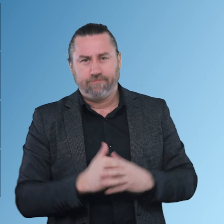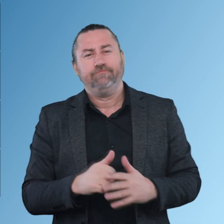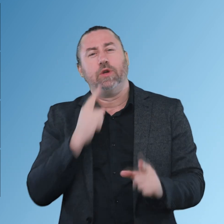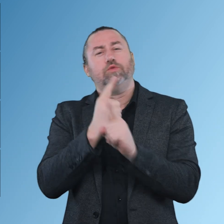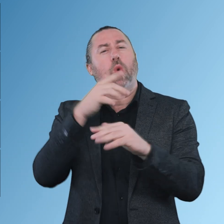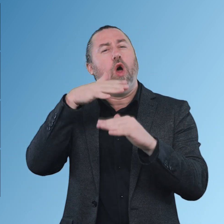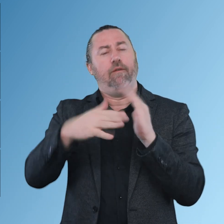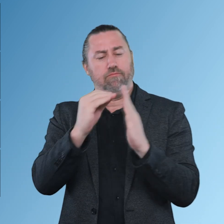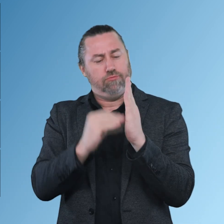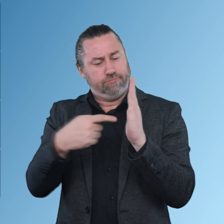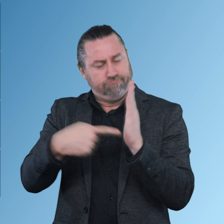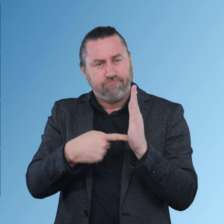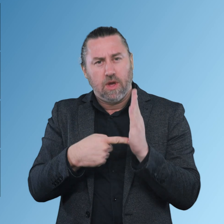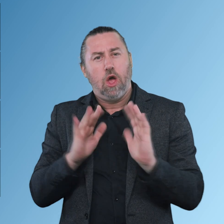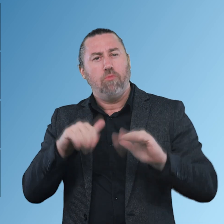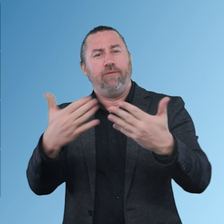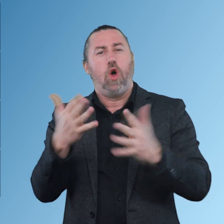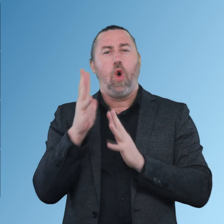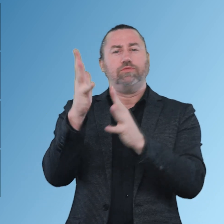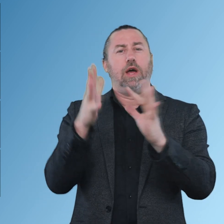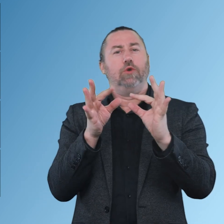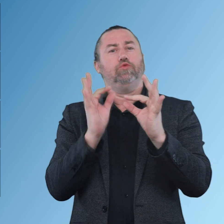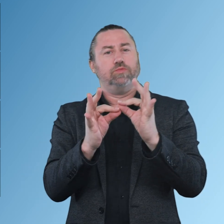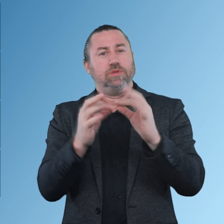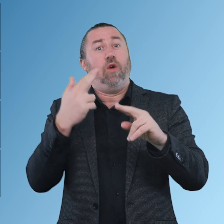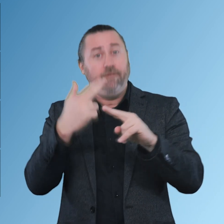through which Auslan interpreting services are accessed in primary care.